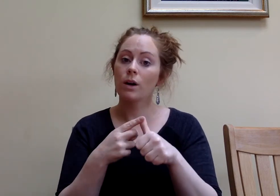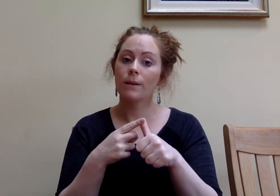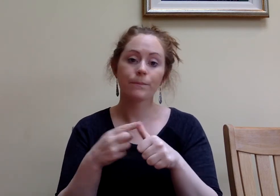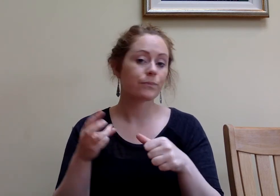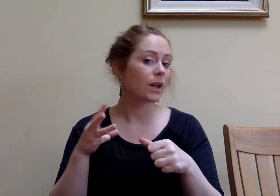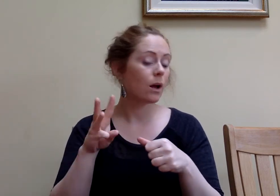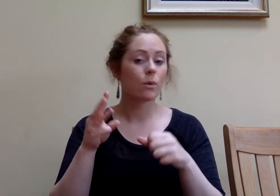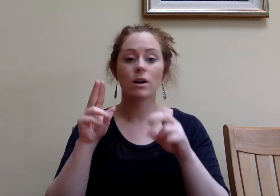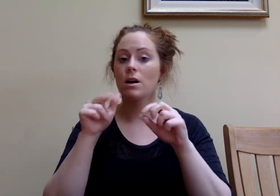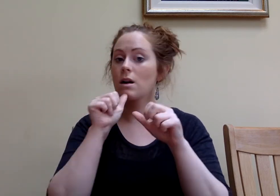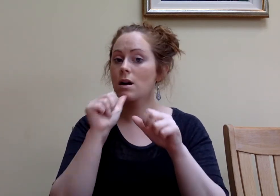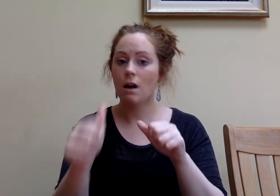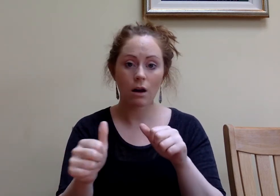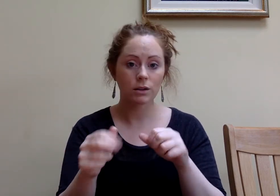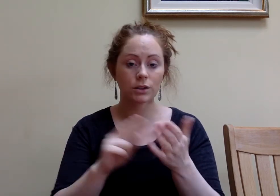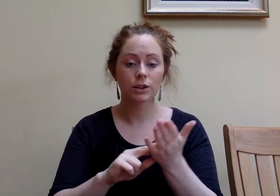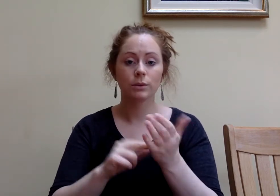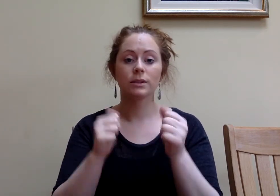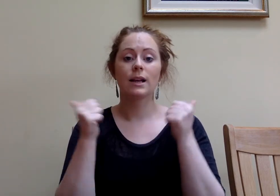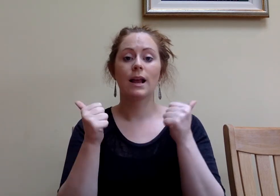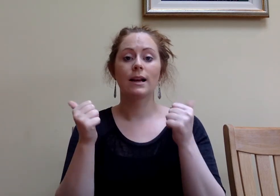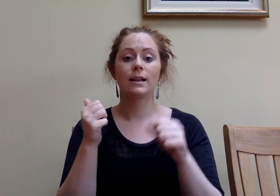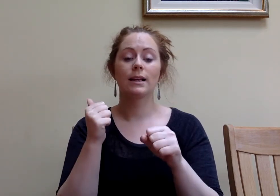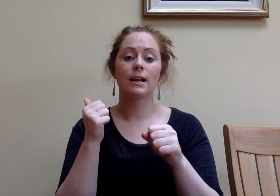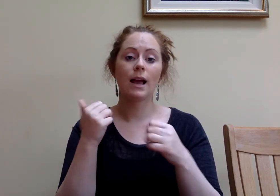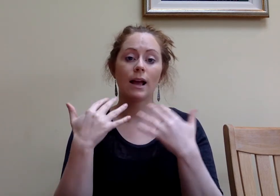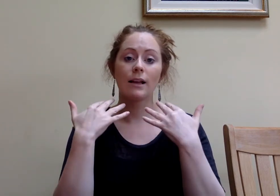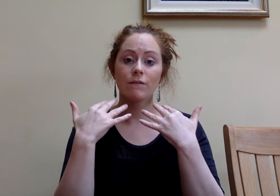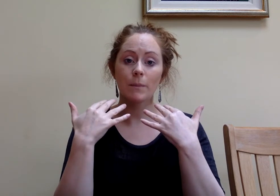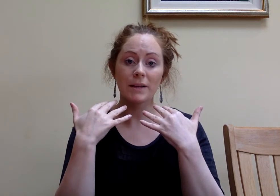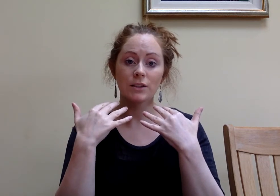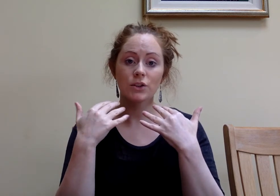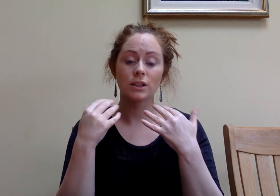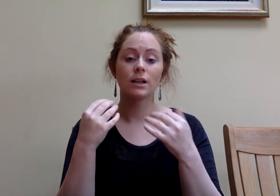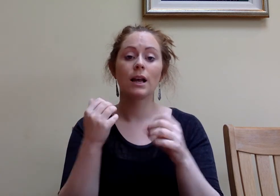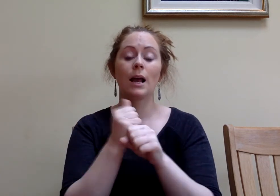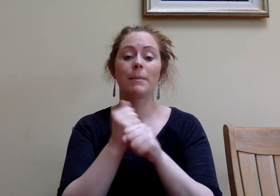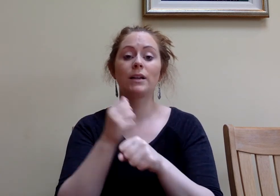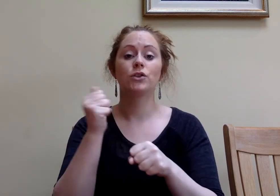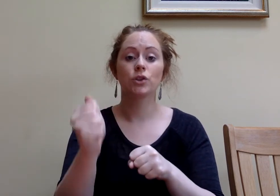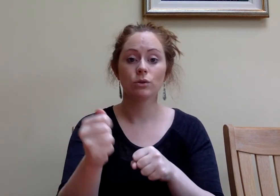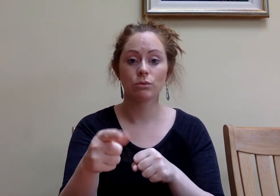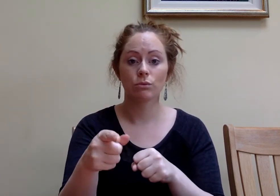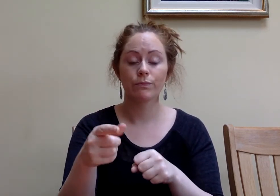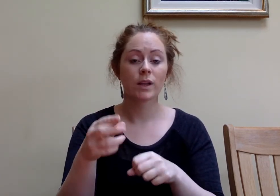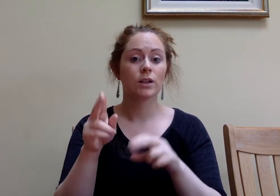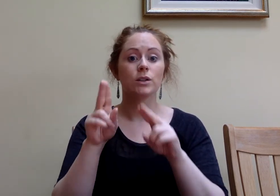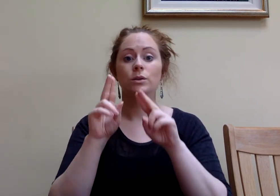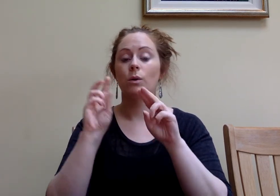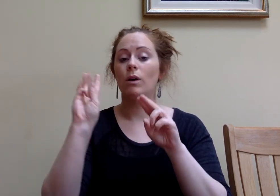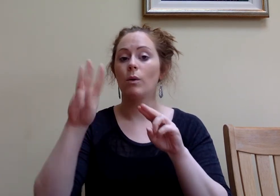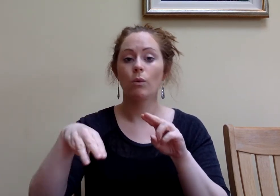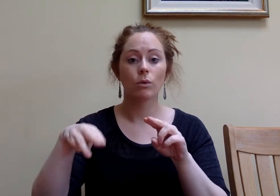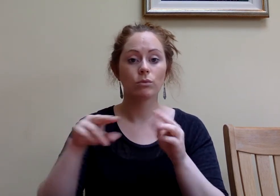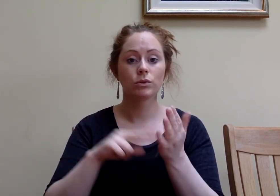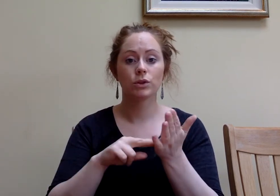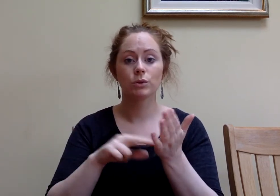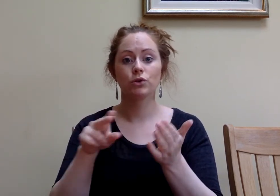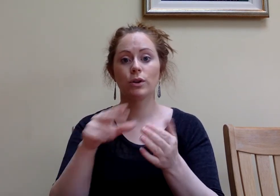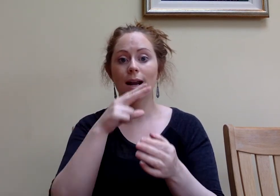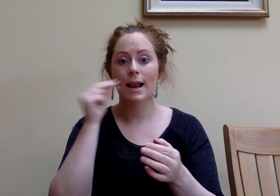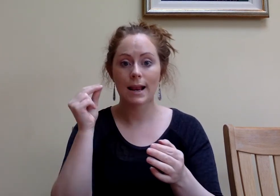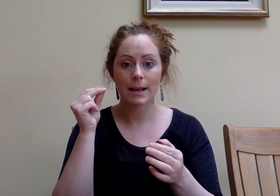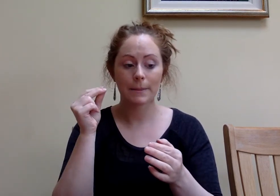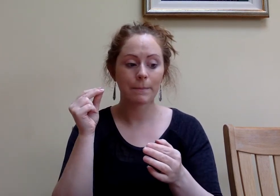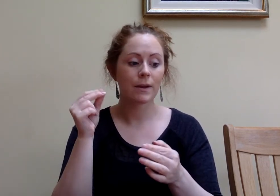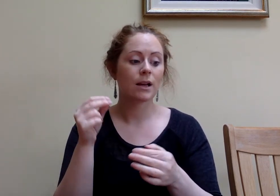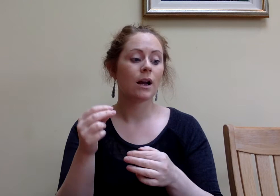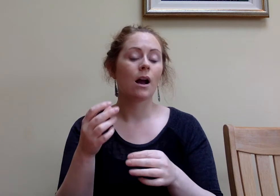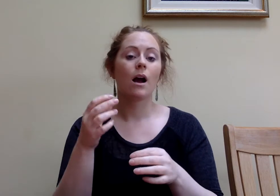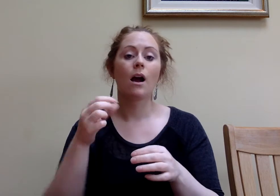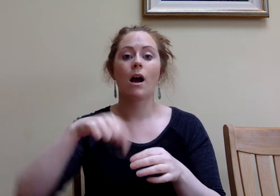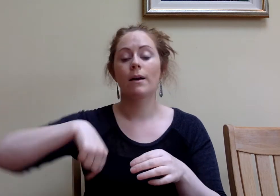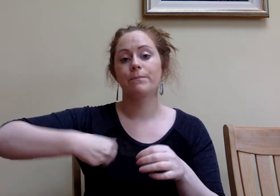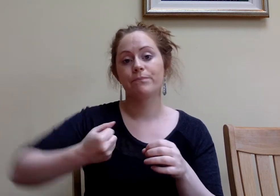I will not use your name or any information about you in the research.